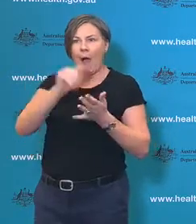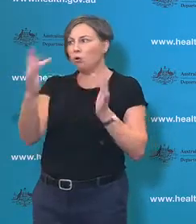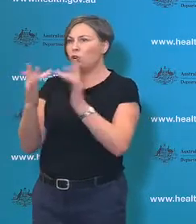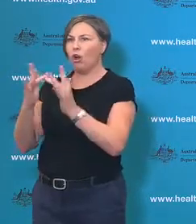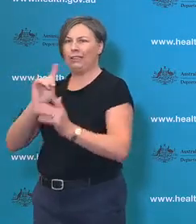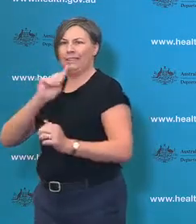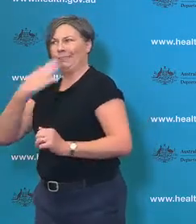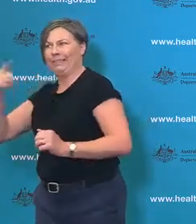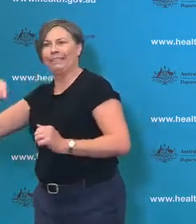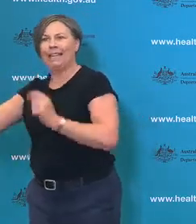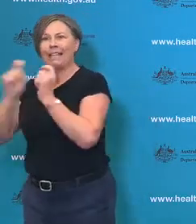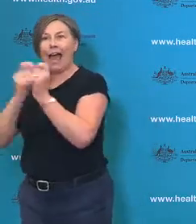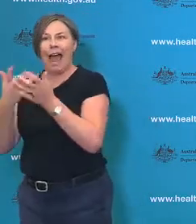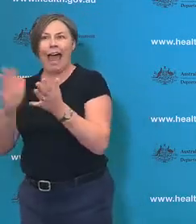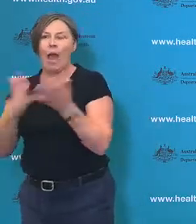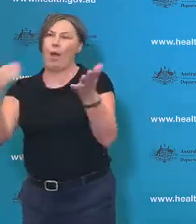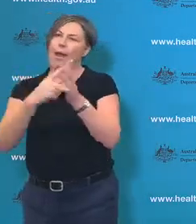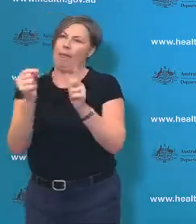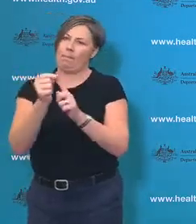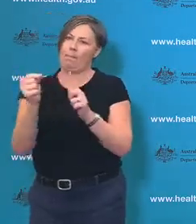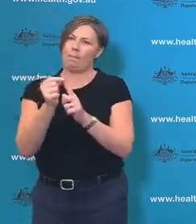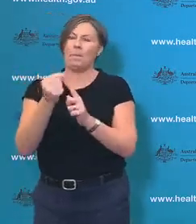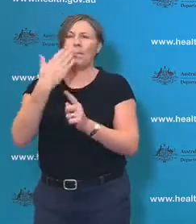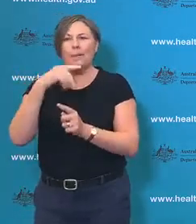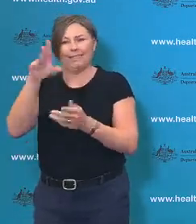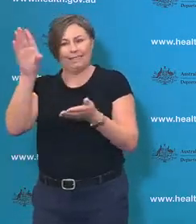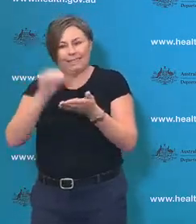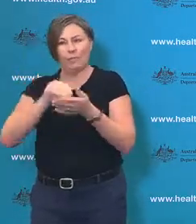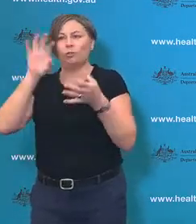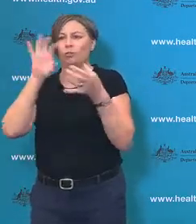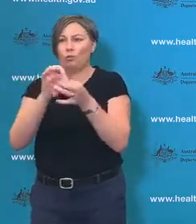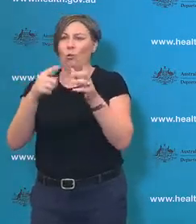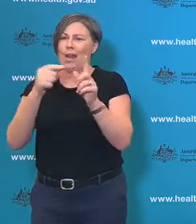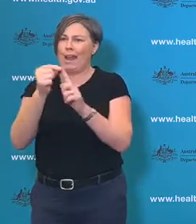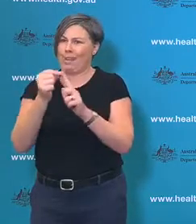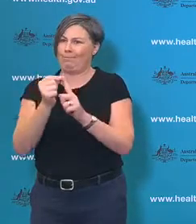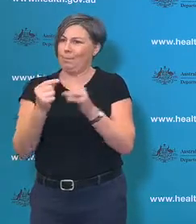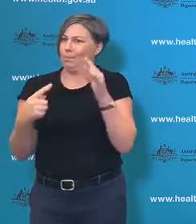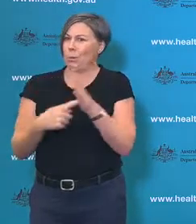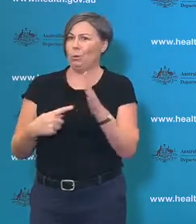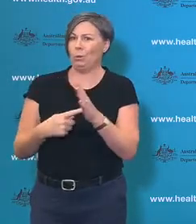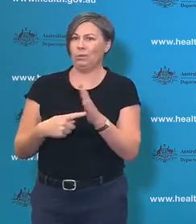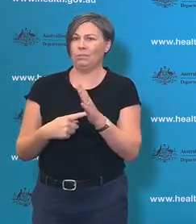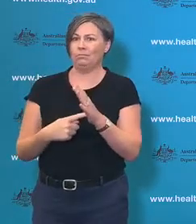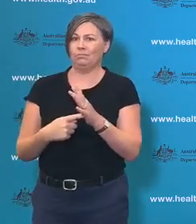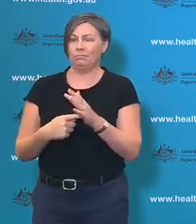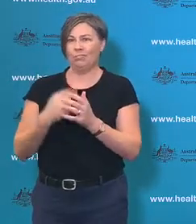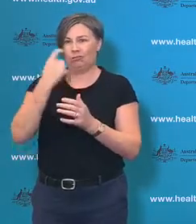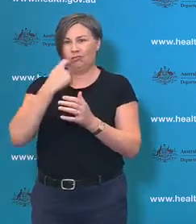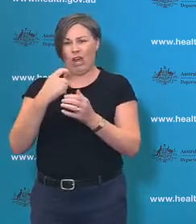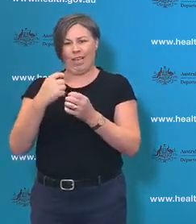urge everybody to download the app which is an important part of our public health measures in tackling COVID-19.